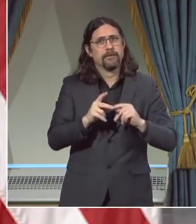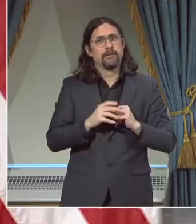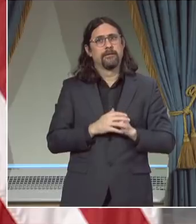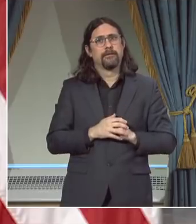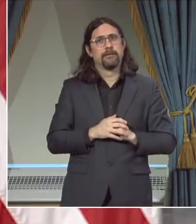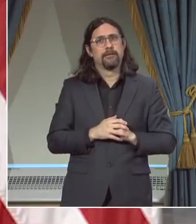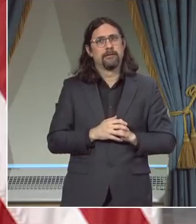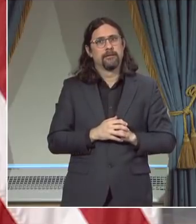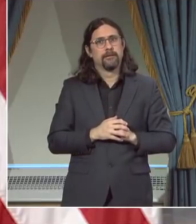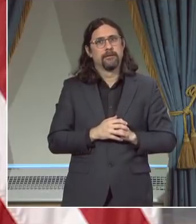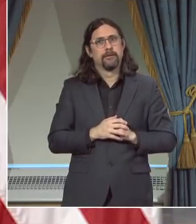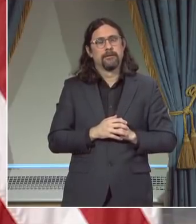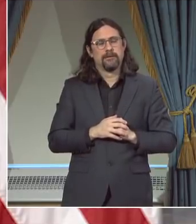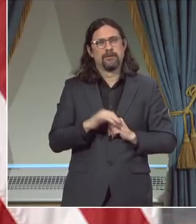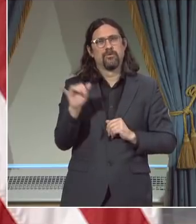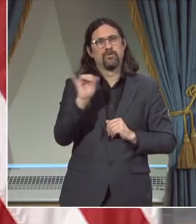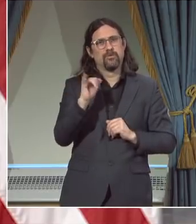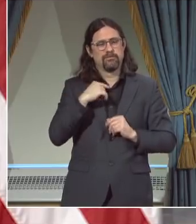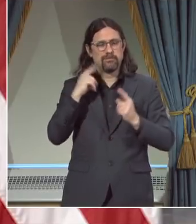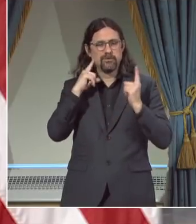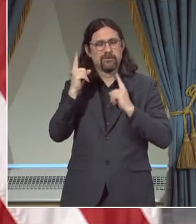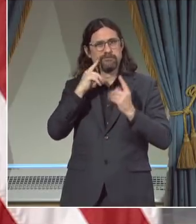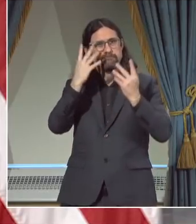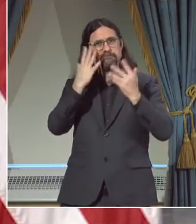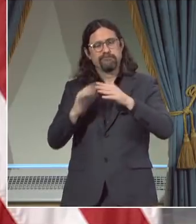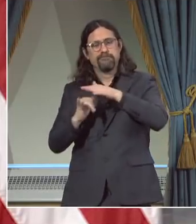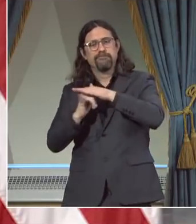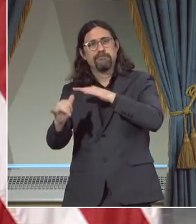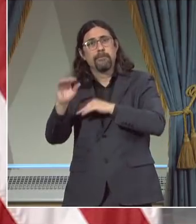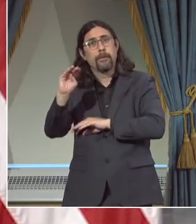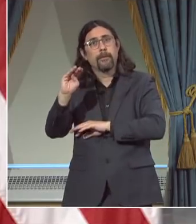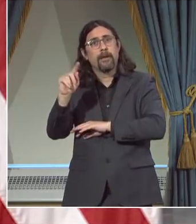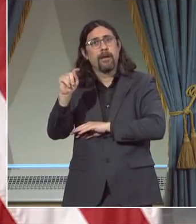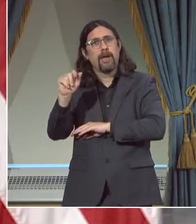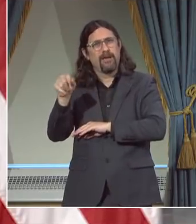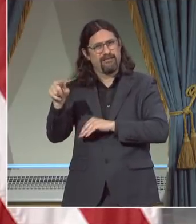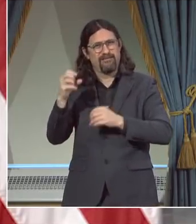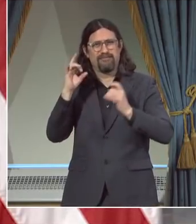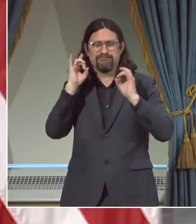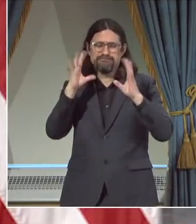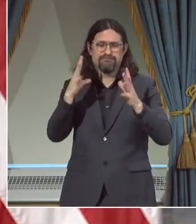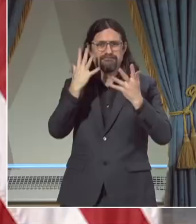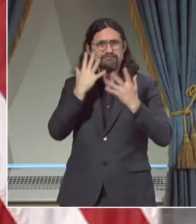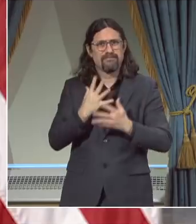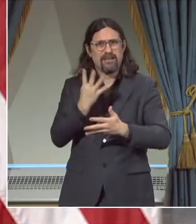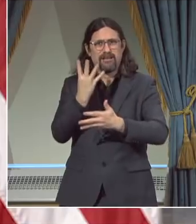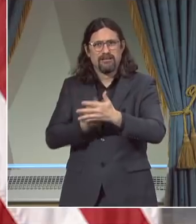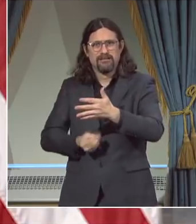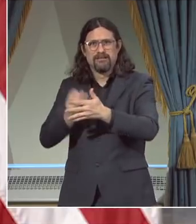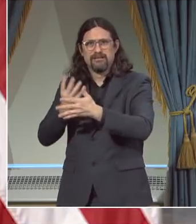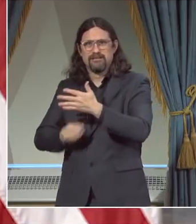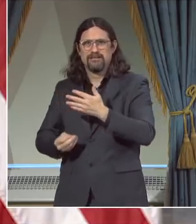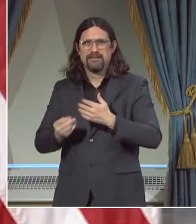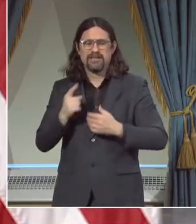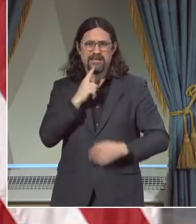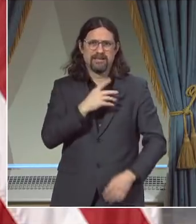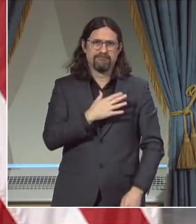TERRIBLE LOSSES FROM THE MTA, OUR COLLEAGUES AT THE MTA. WE GRIEVE WITH